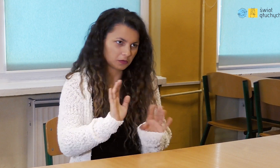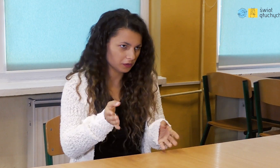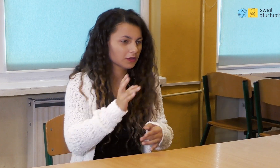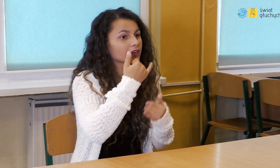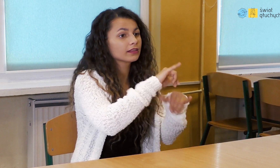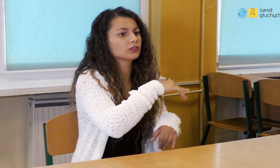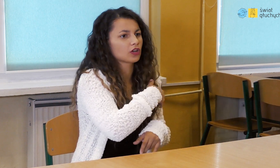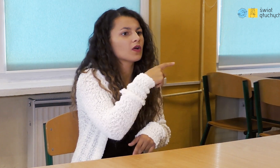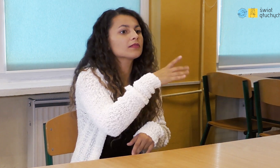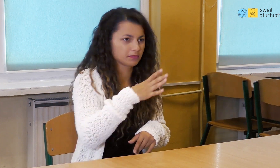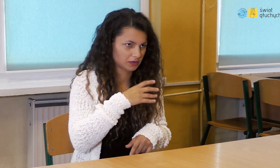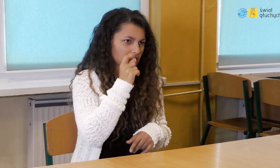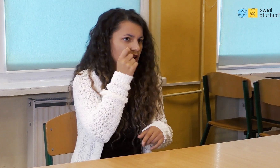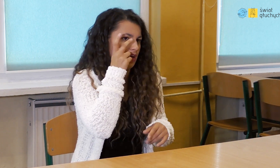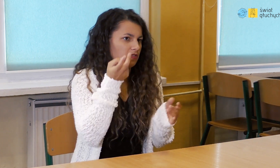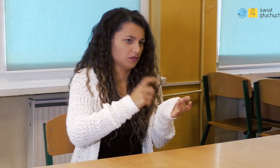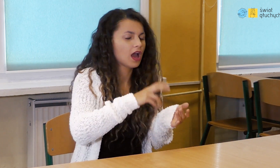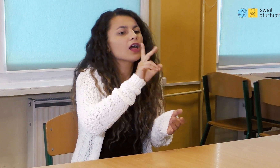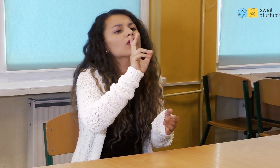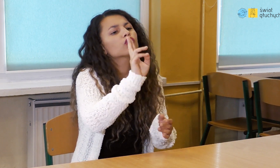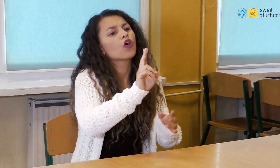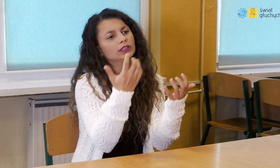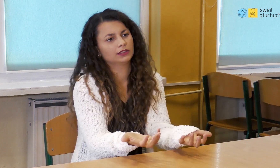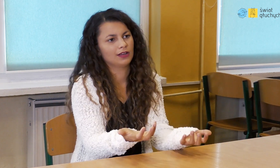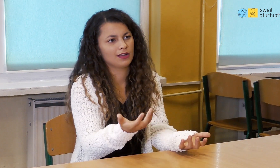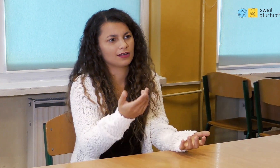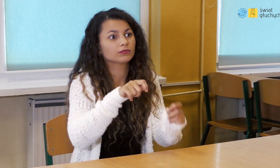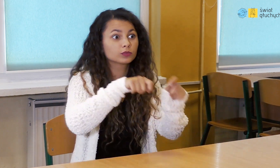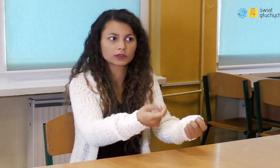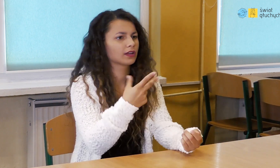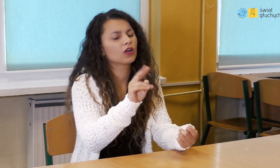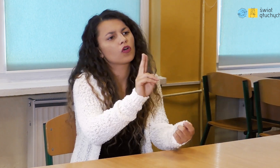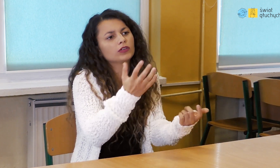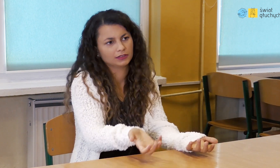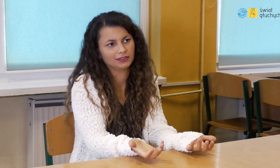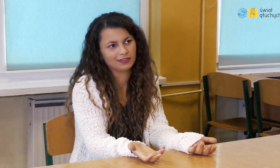There was no obligation. In my case, we would wake up in the morning,